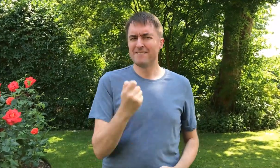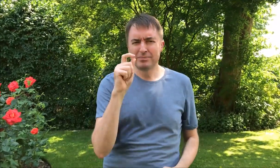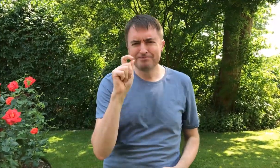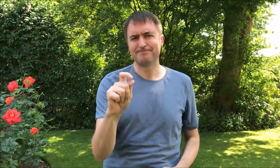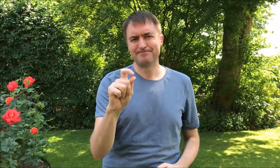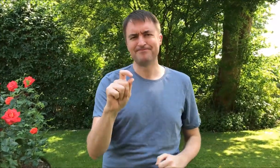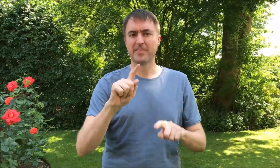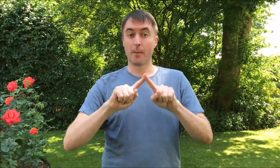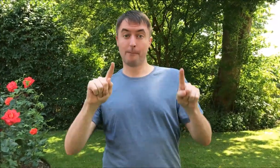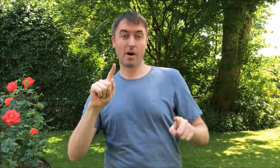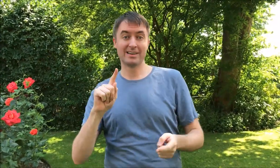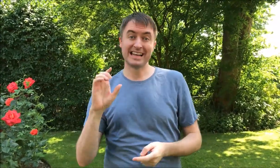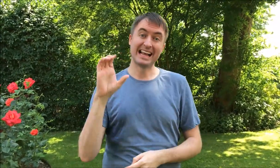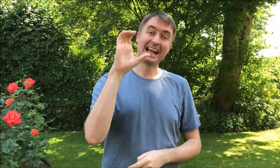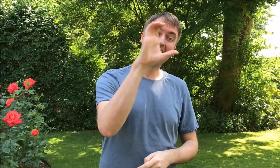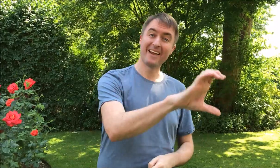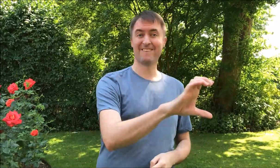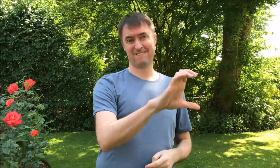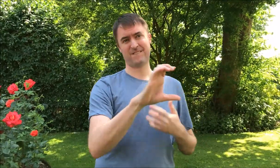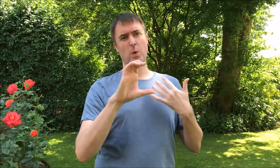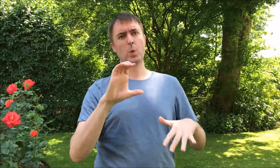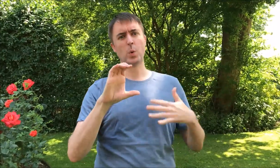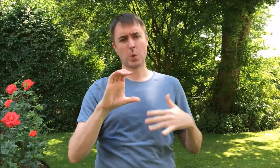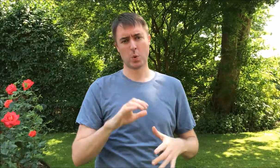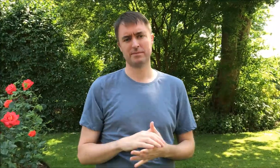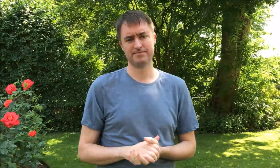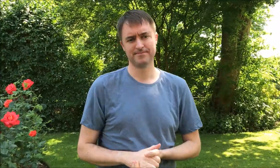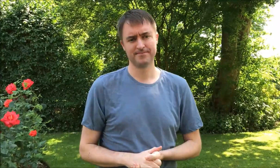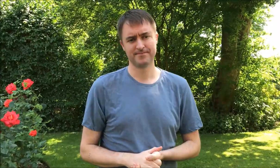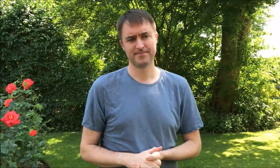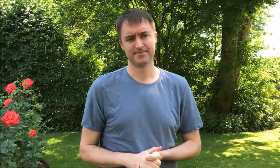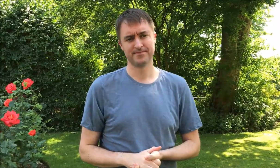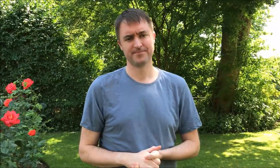For, as I can testify, they voluntarily gave according to their means, and even beyond their means...